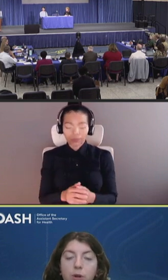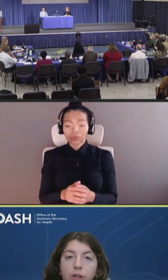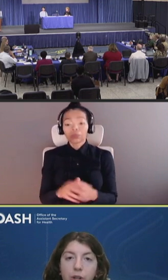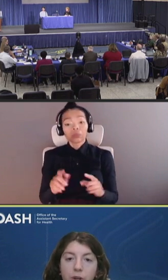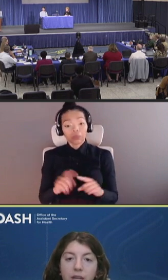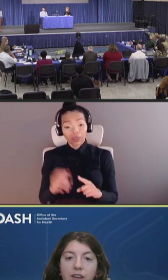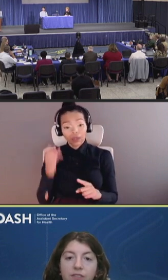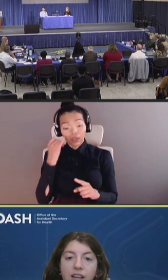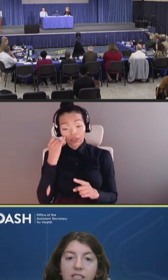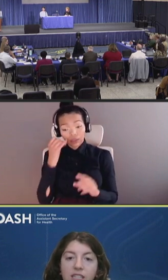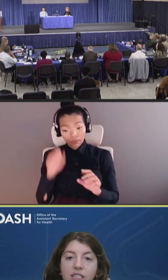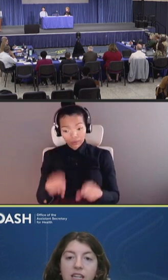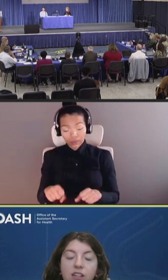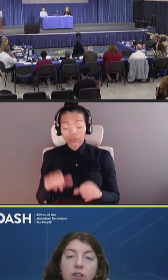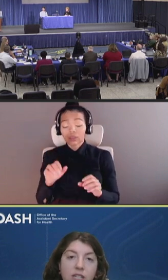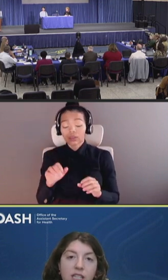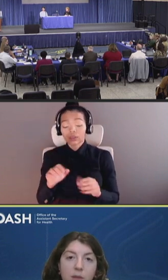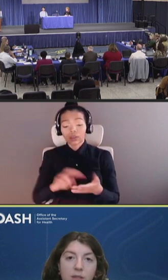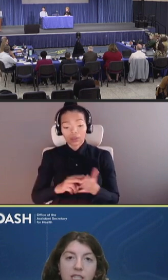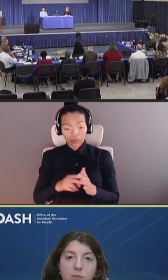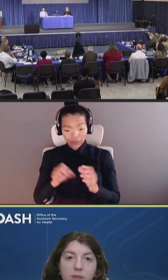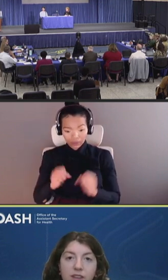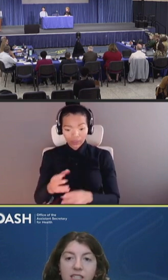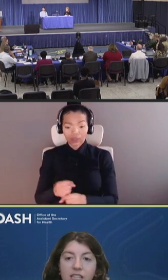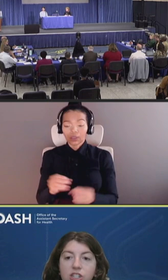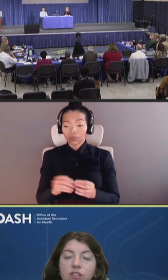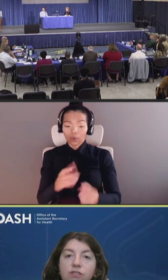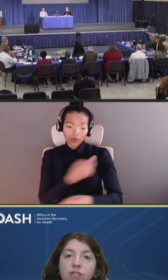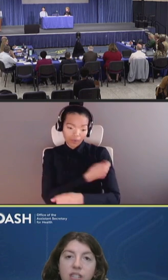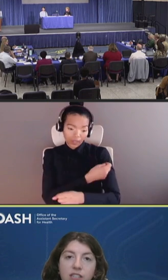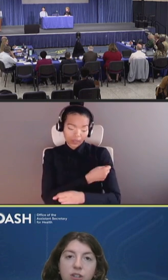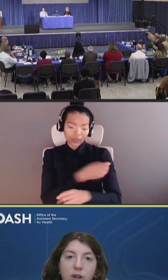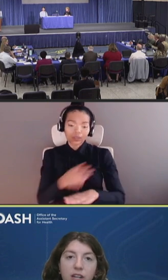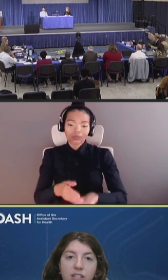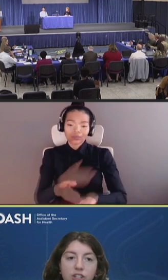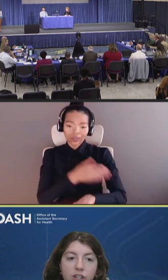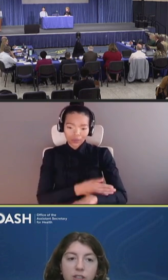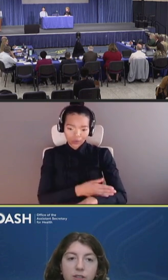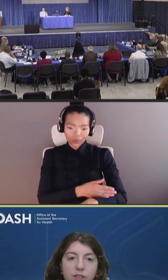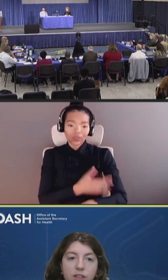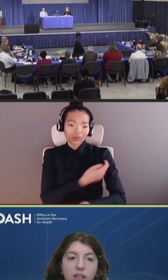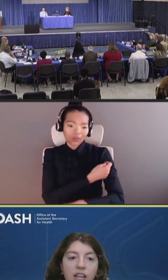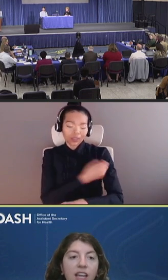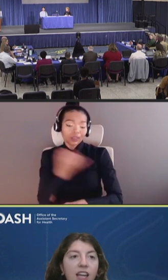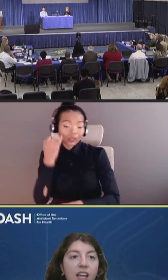procurement of vaccines and increase hepatitis B vaccination for adults who are uninsured.